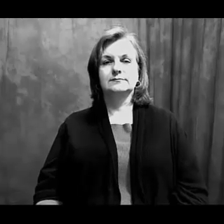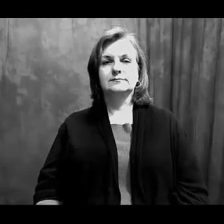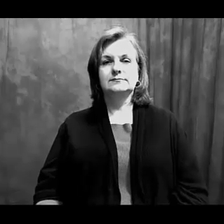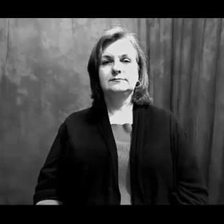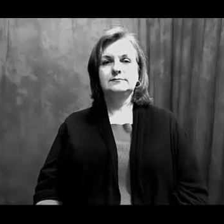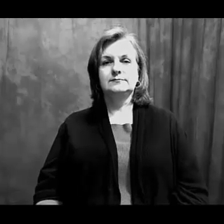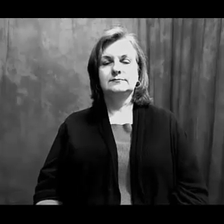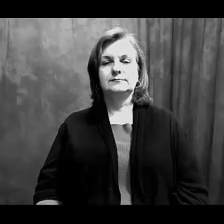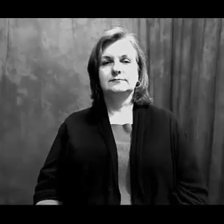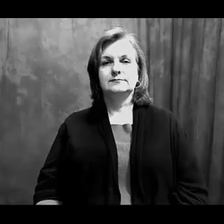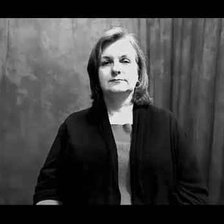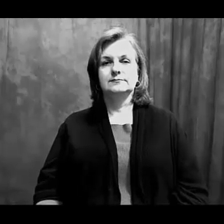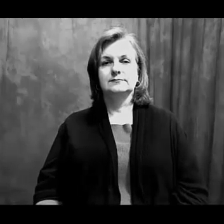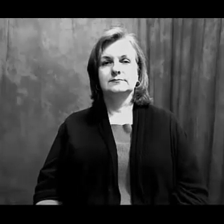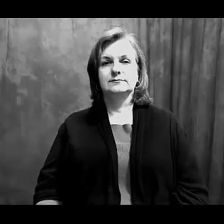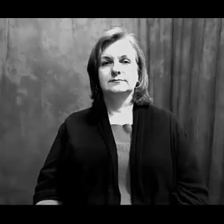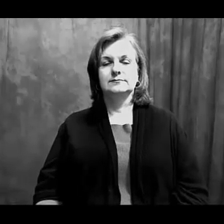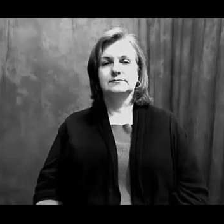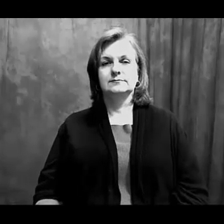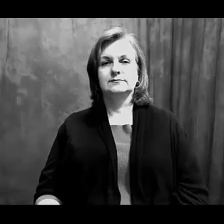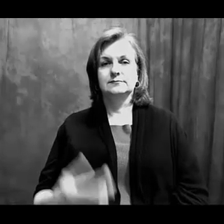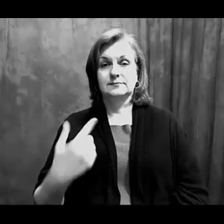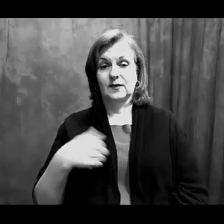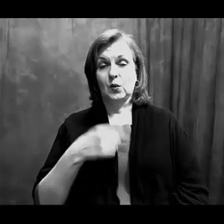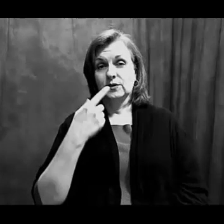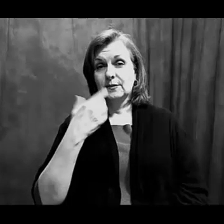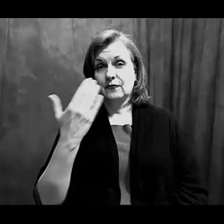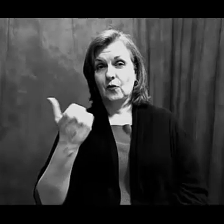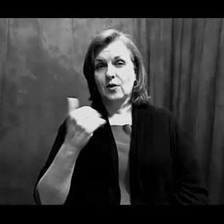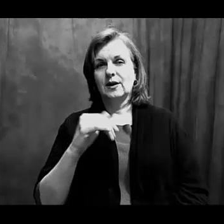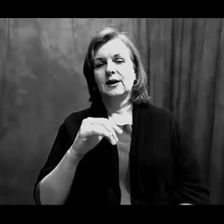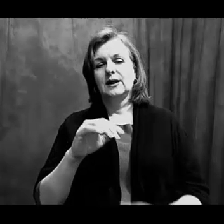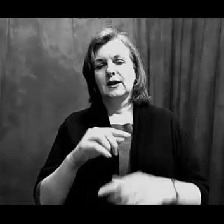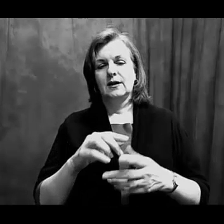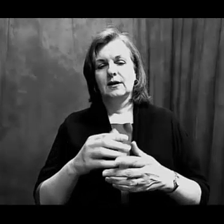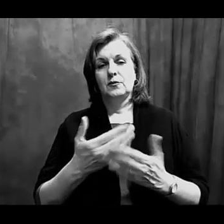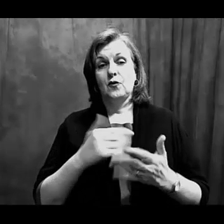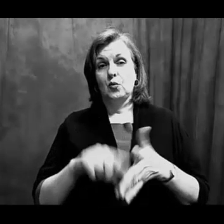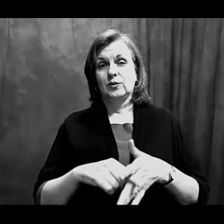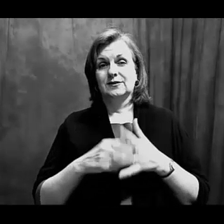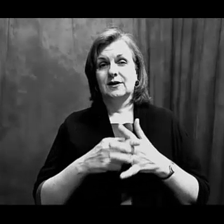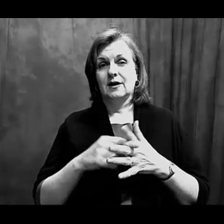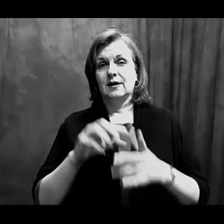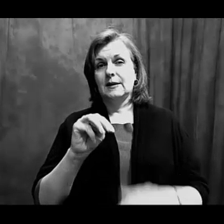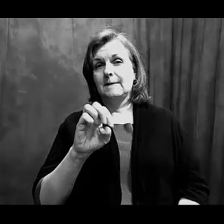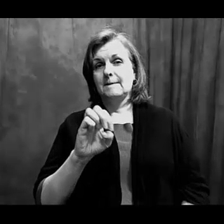we talked about interphase we said that in order to start meiosis we would do interphase